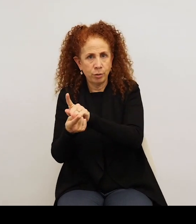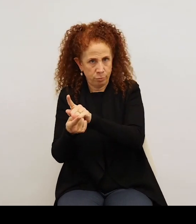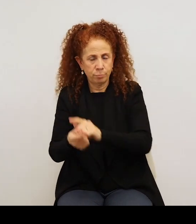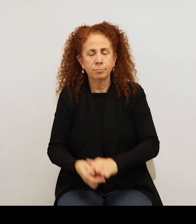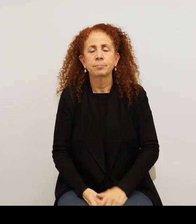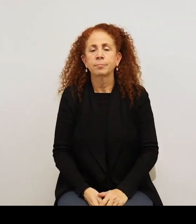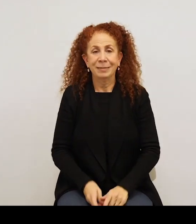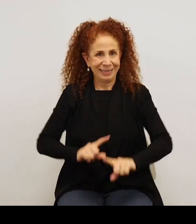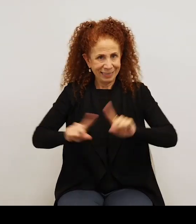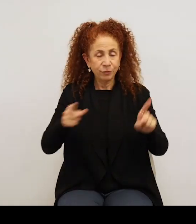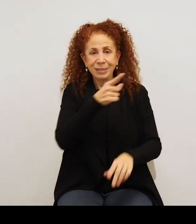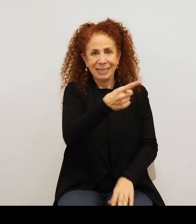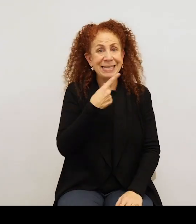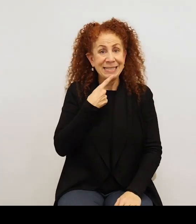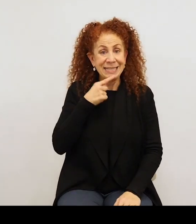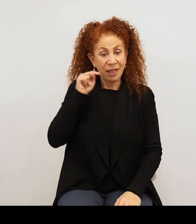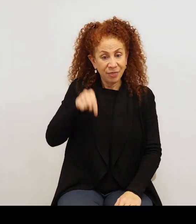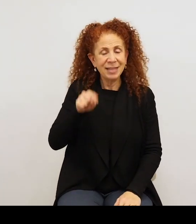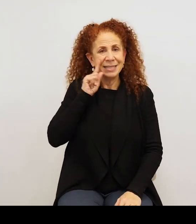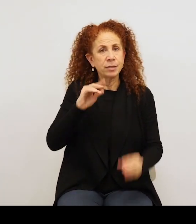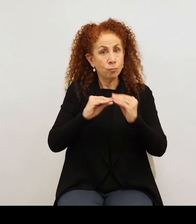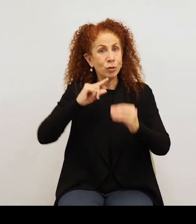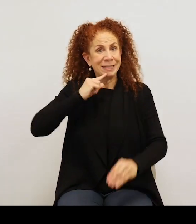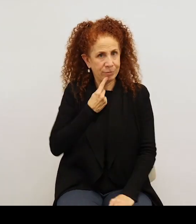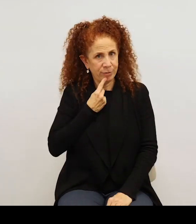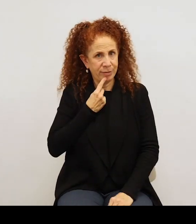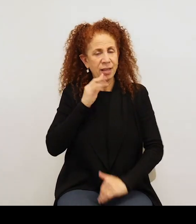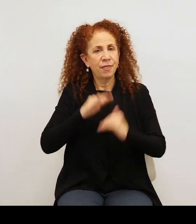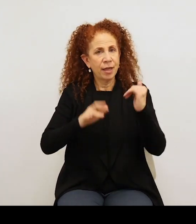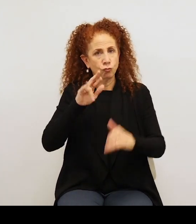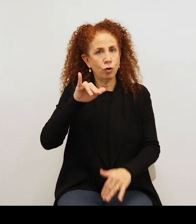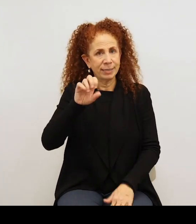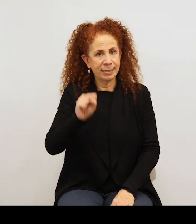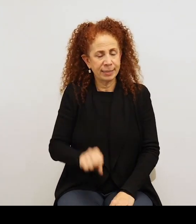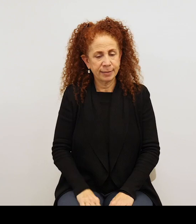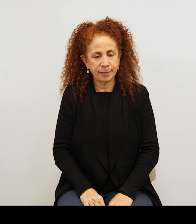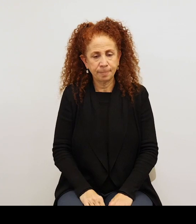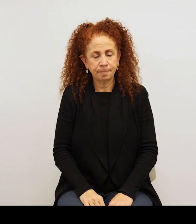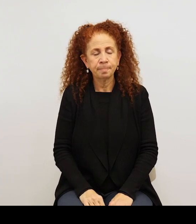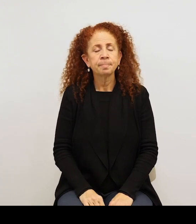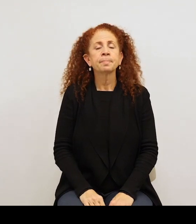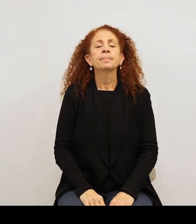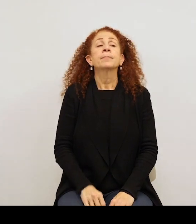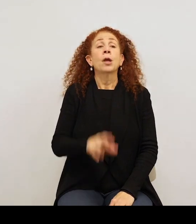So he actually says this is much more serious. Shifting our attention away from crisis